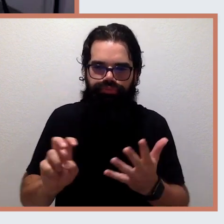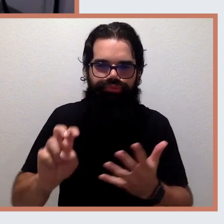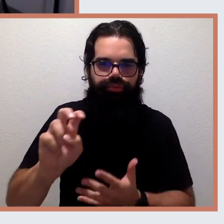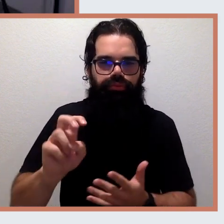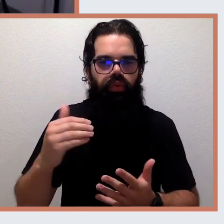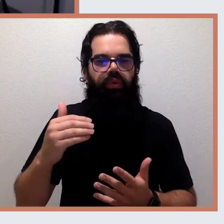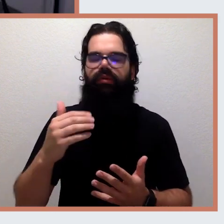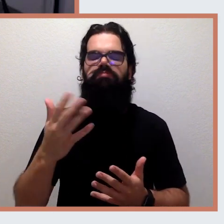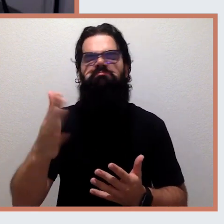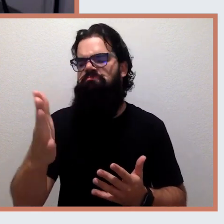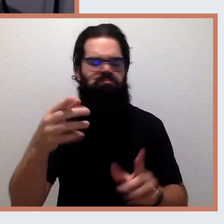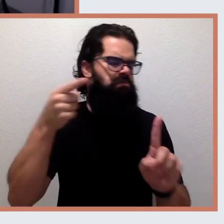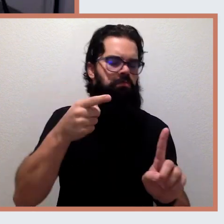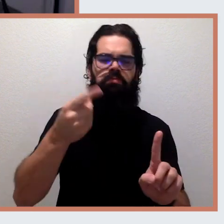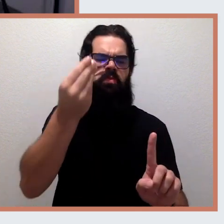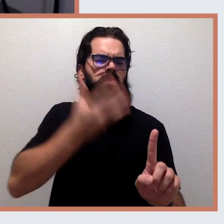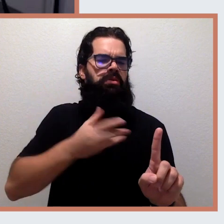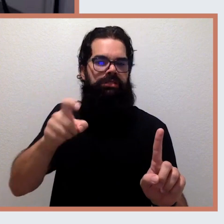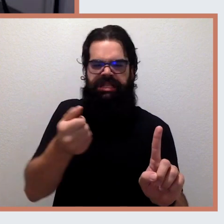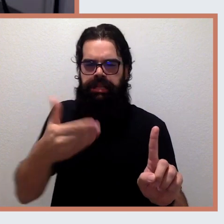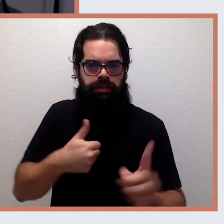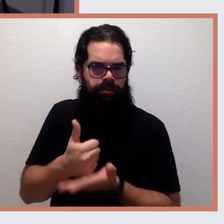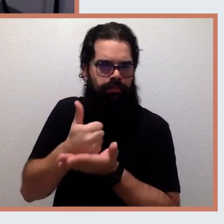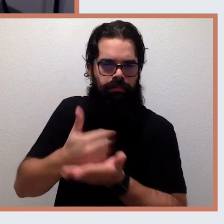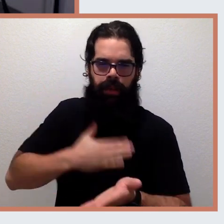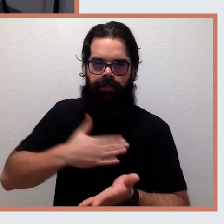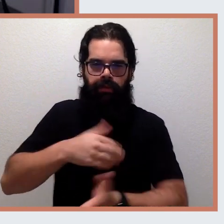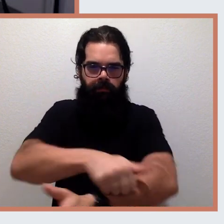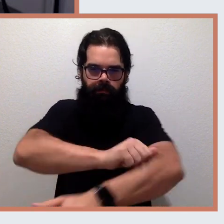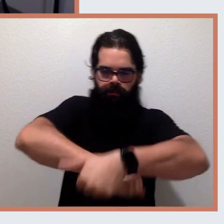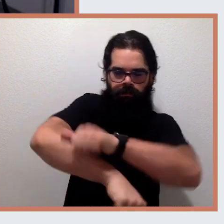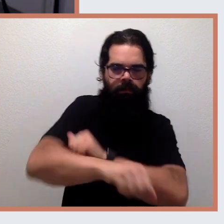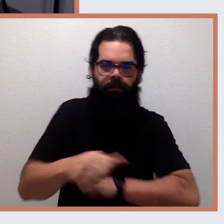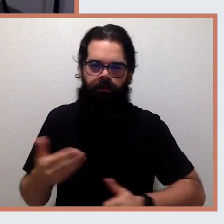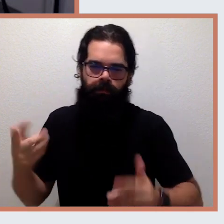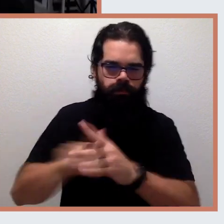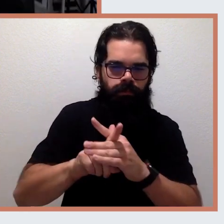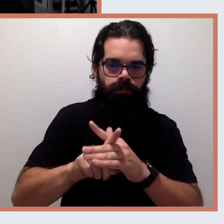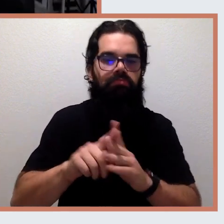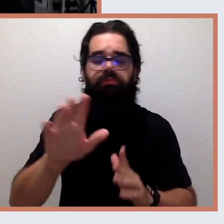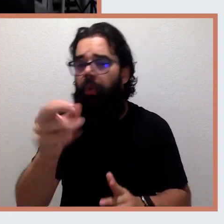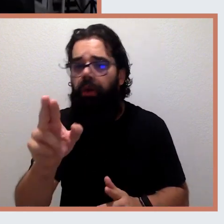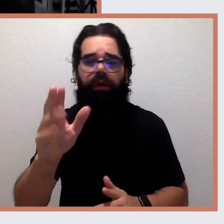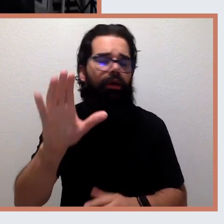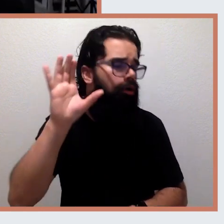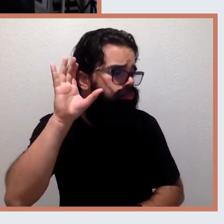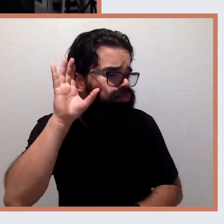within your own career goals, and paths. And let me know if there's ever anything I can do to help